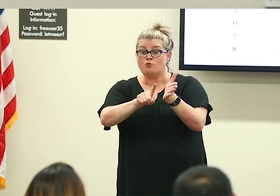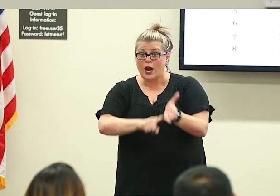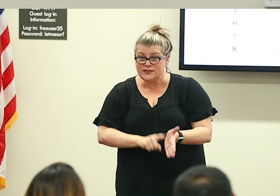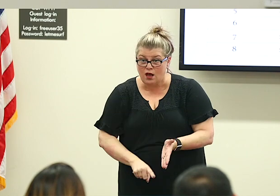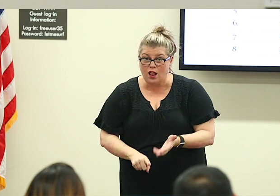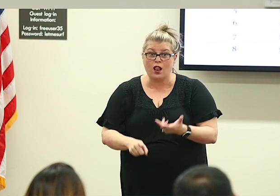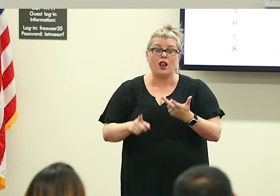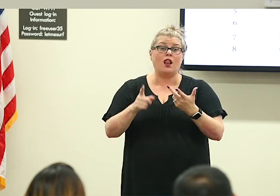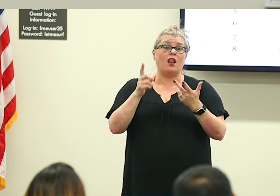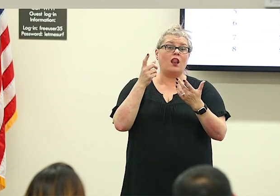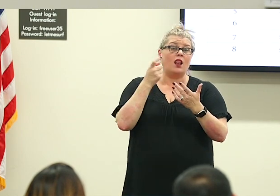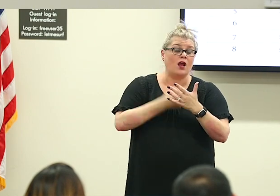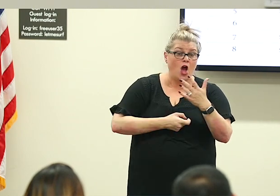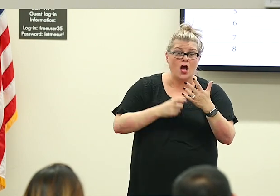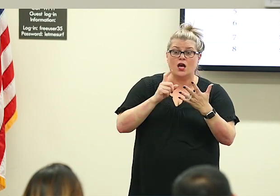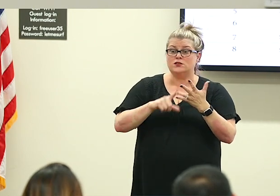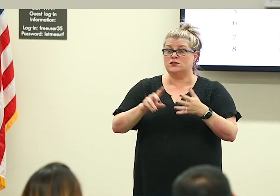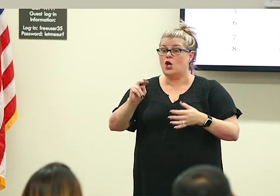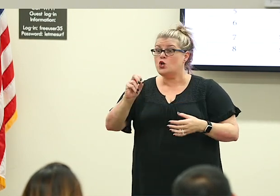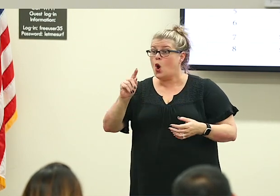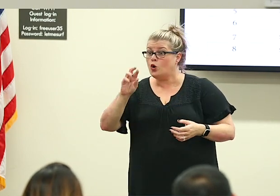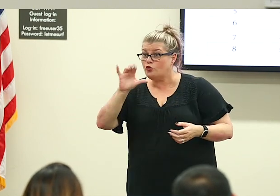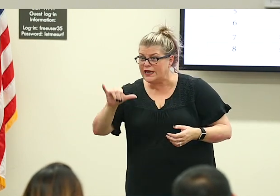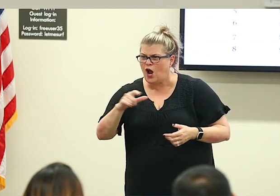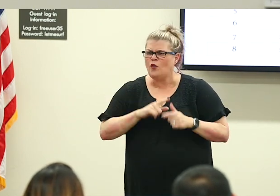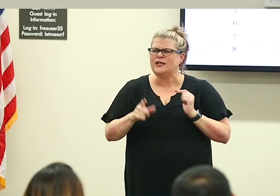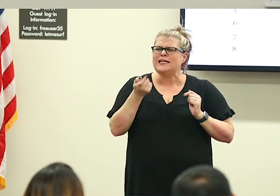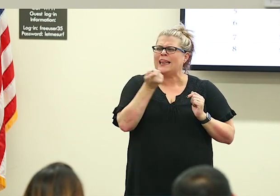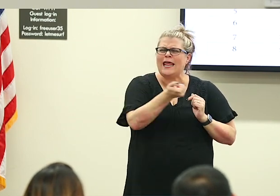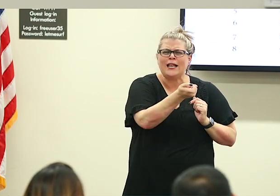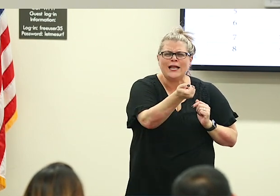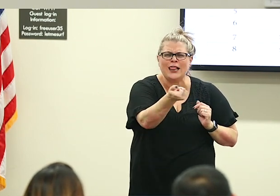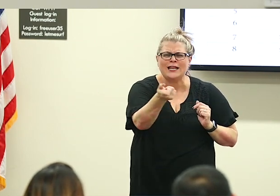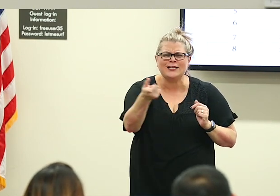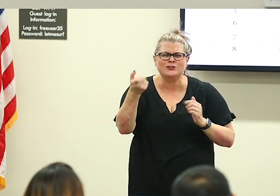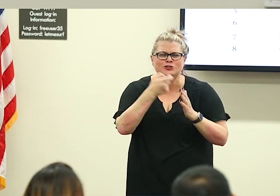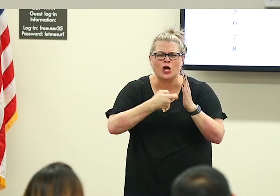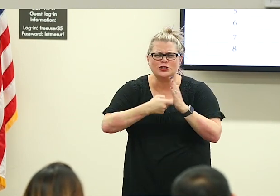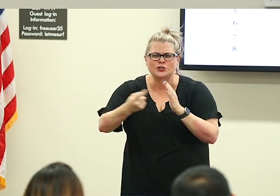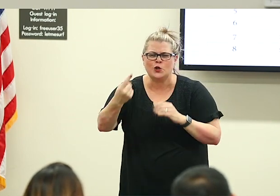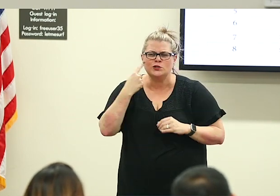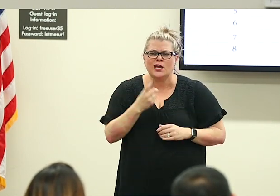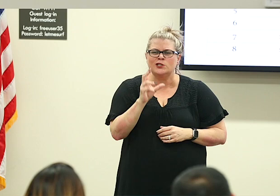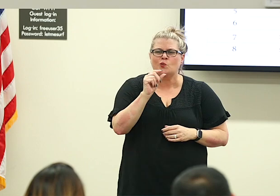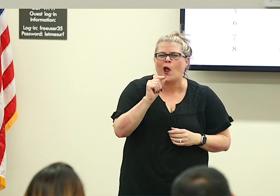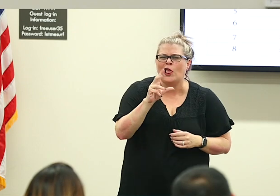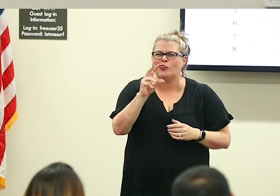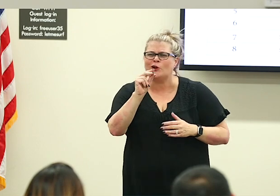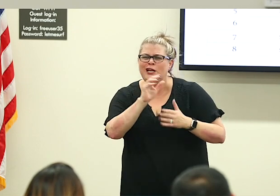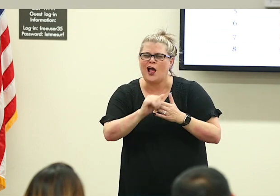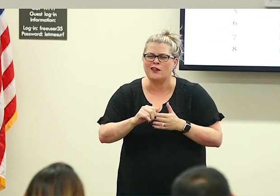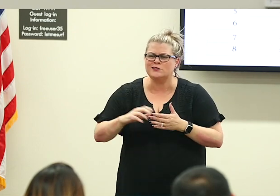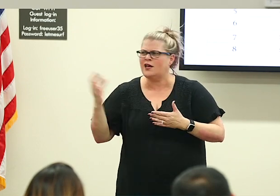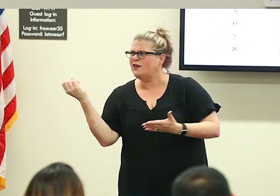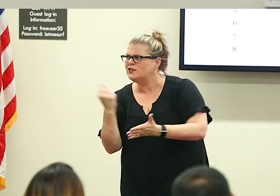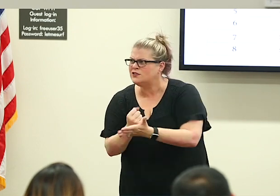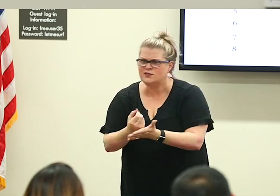the notary, all of these $20 and $30 charges that you'll see, those will be included in that non-recurring waiver. So, pretty comprehensive,